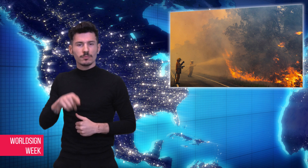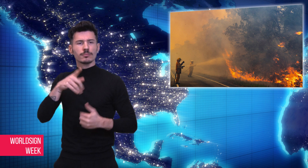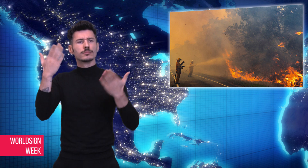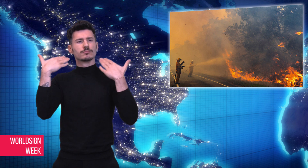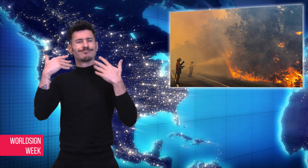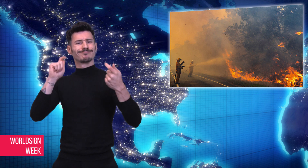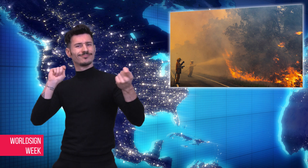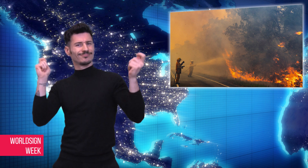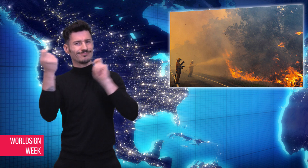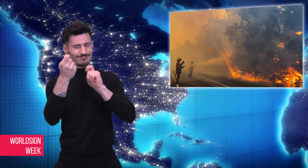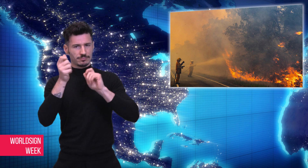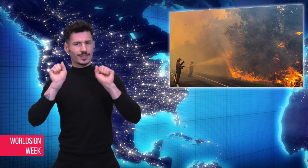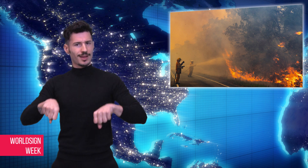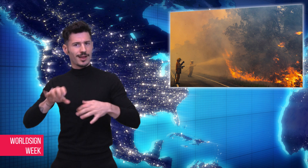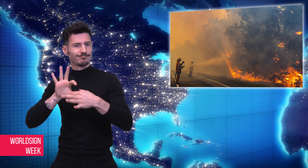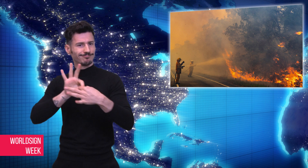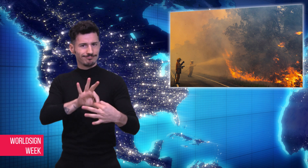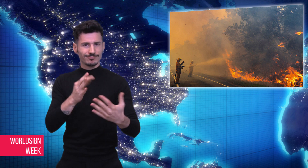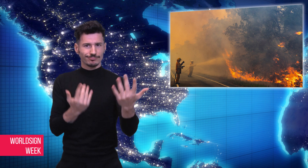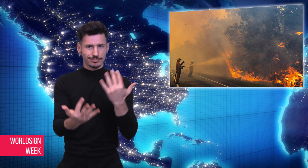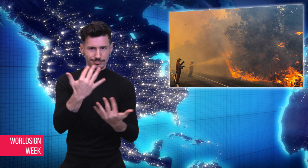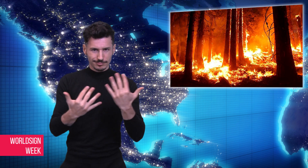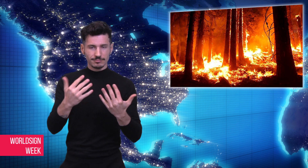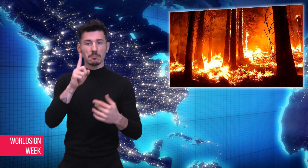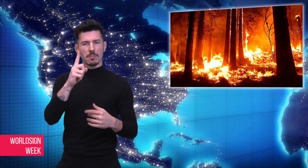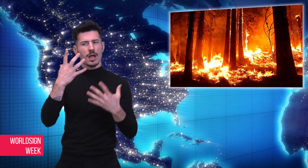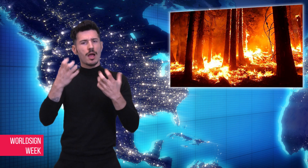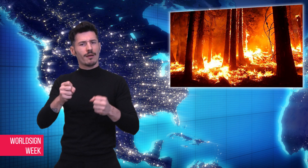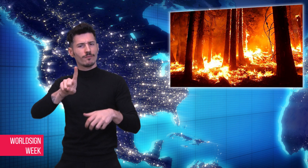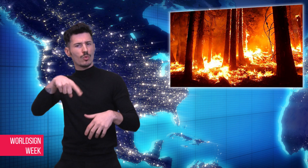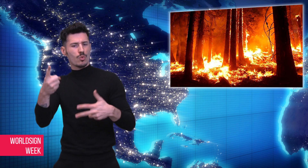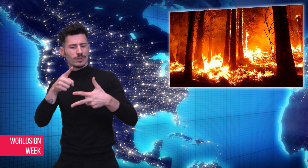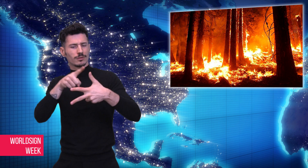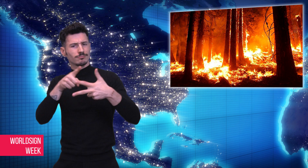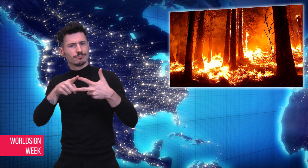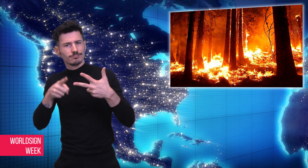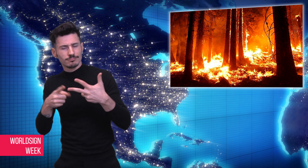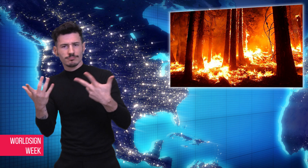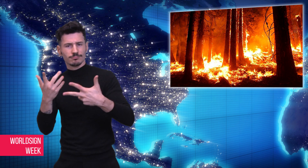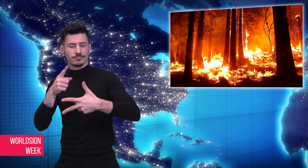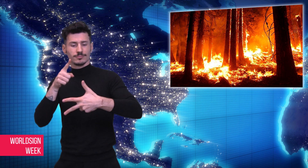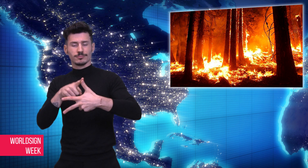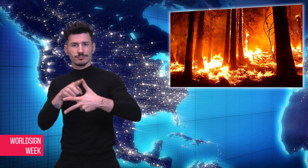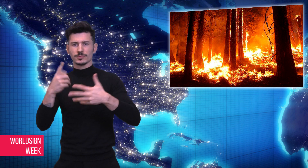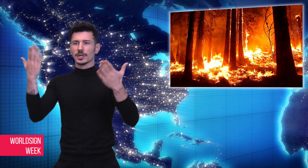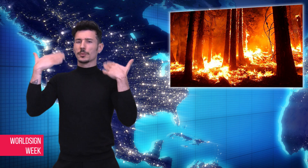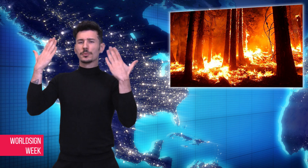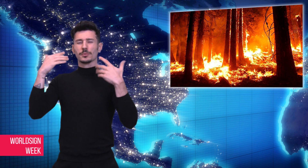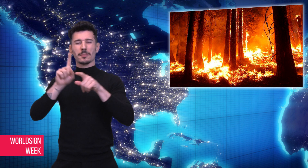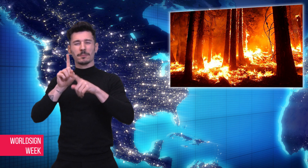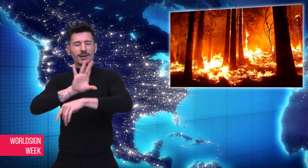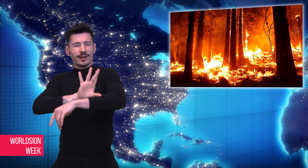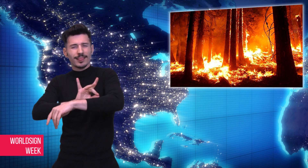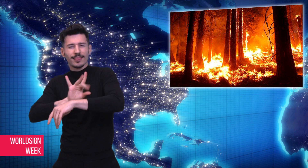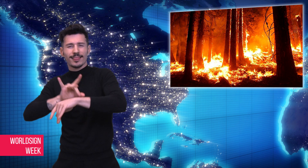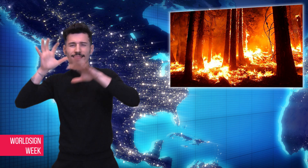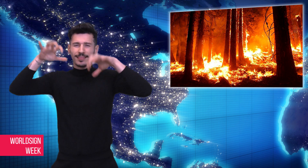In addition to climate change, three other causes